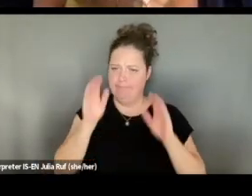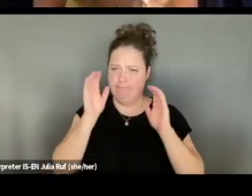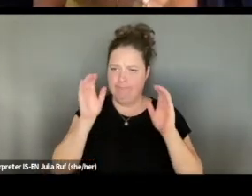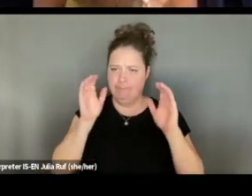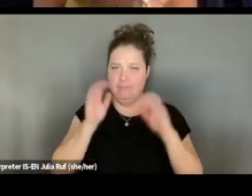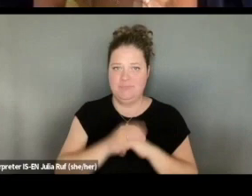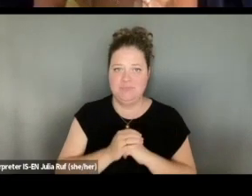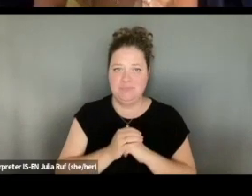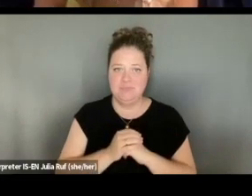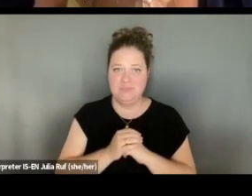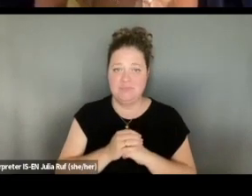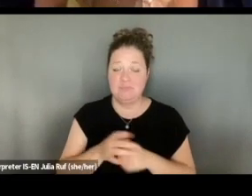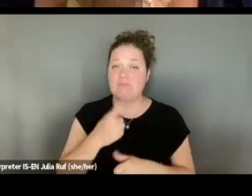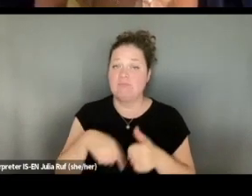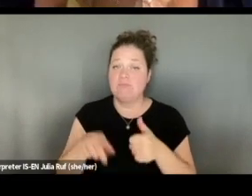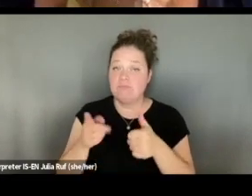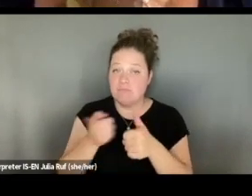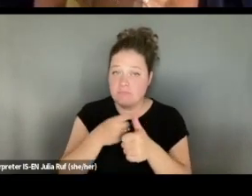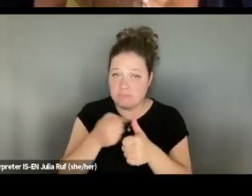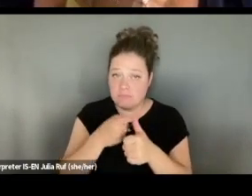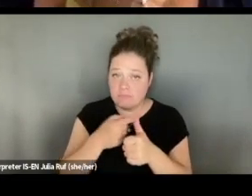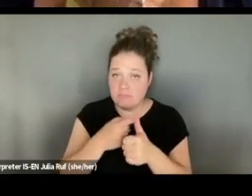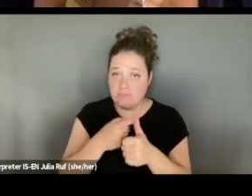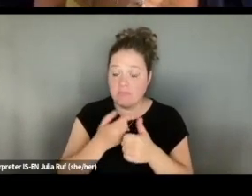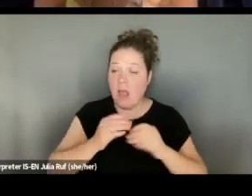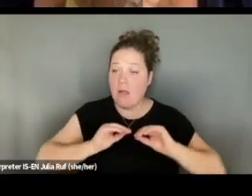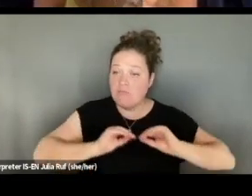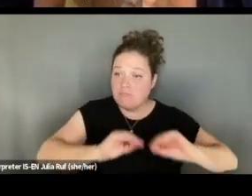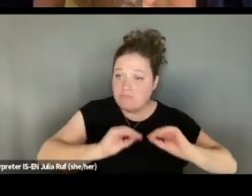to be participating as a Vocational Education